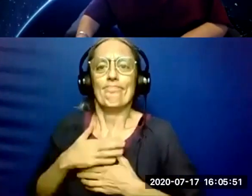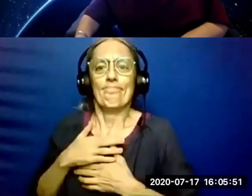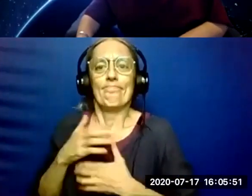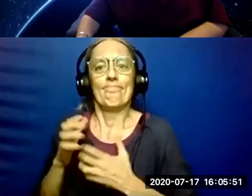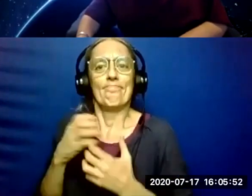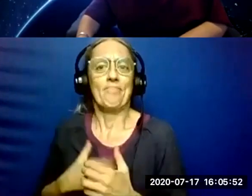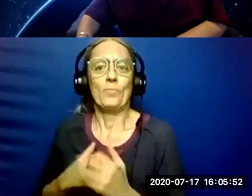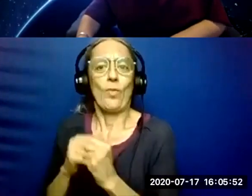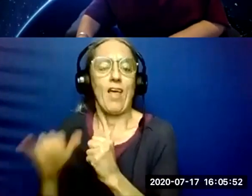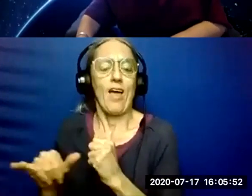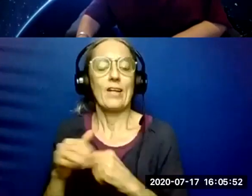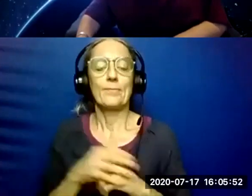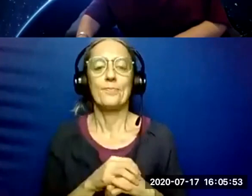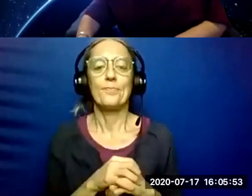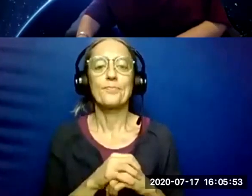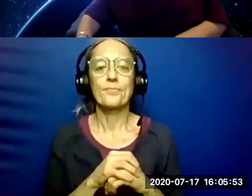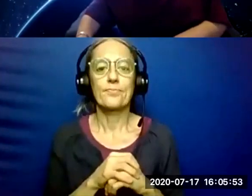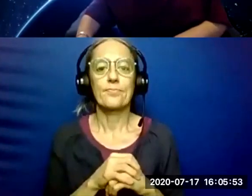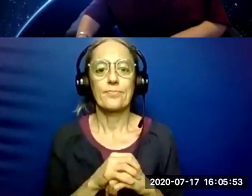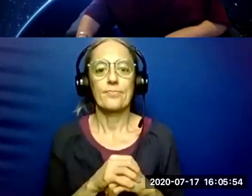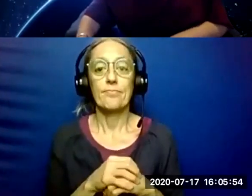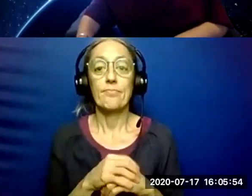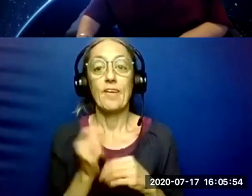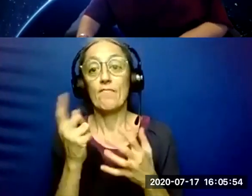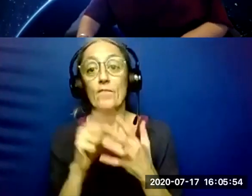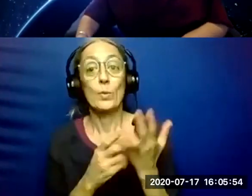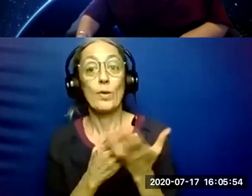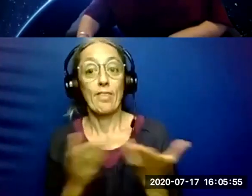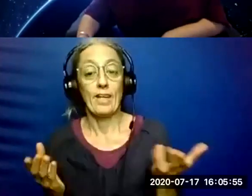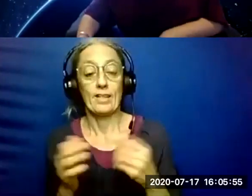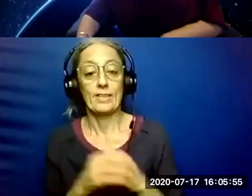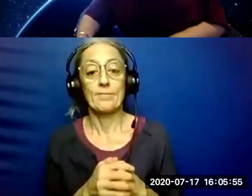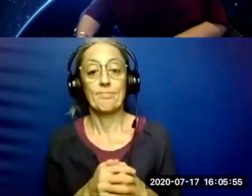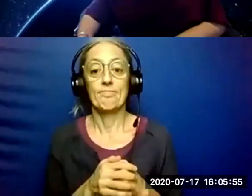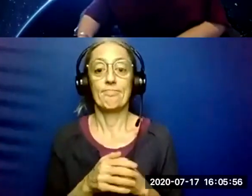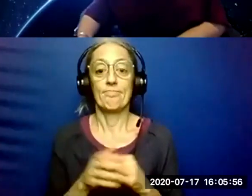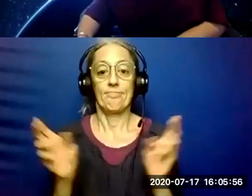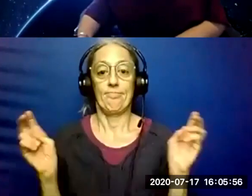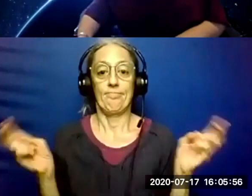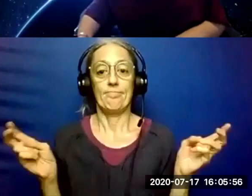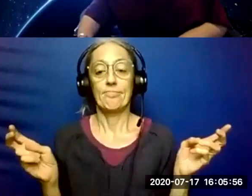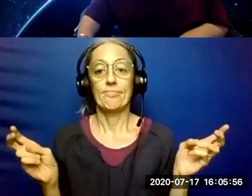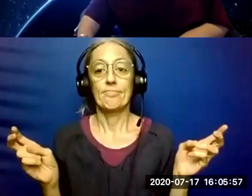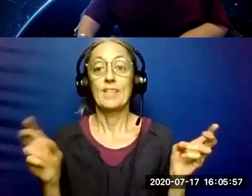One is that as disabled people we were able to come together